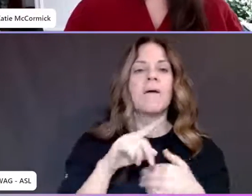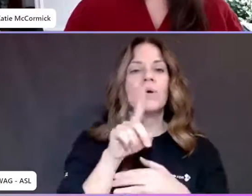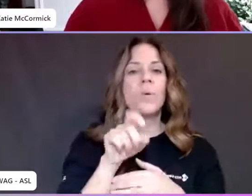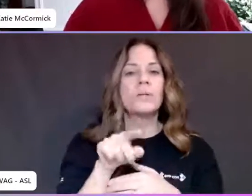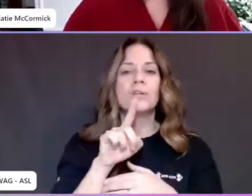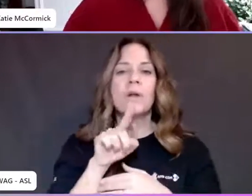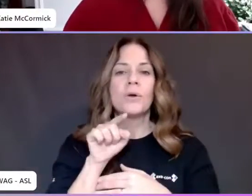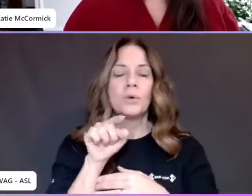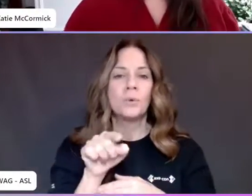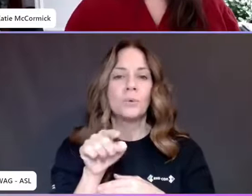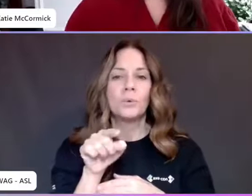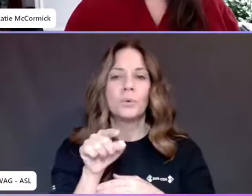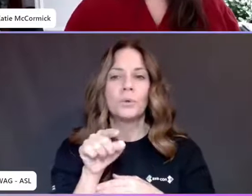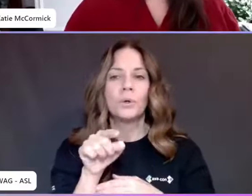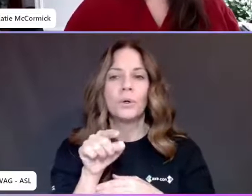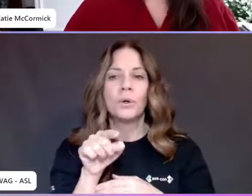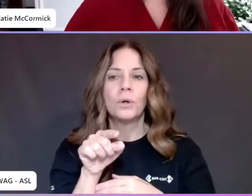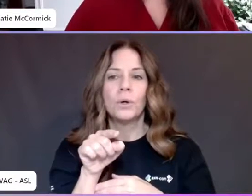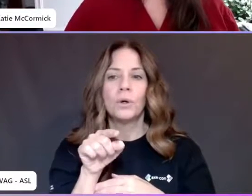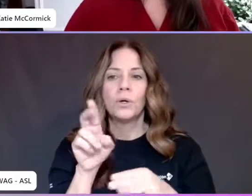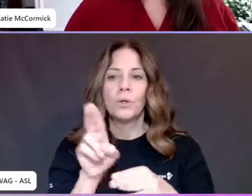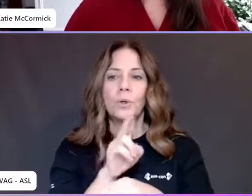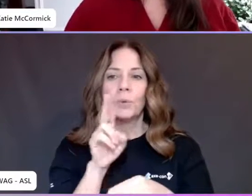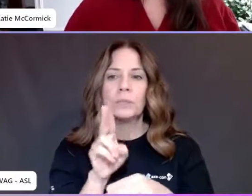same for system audits can be used for internal auditing